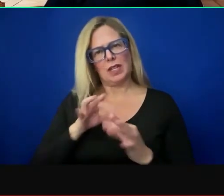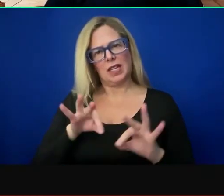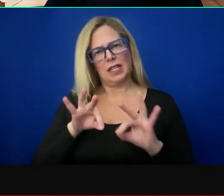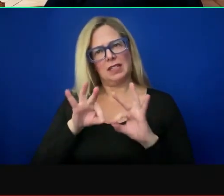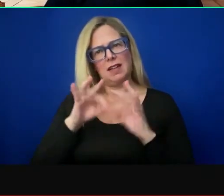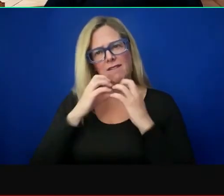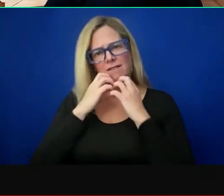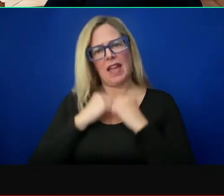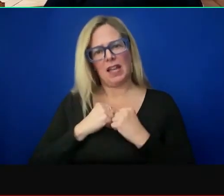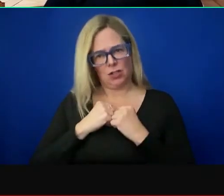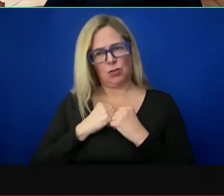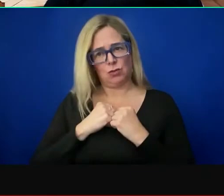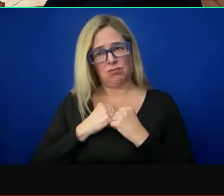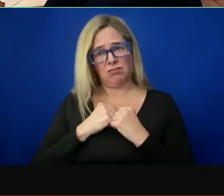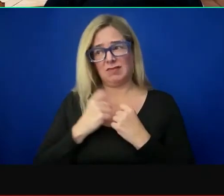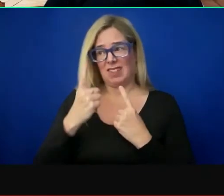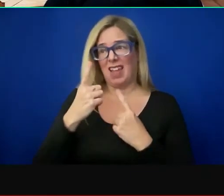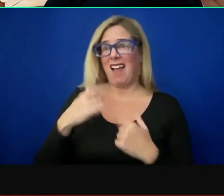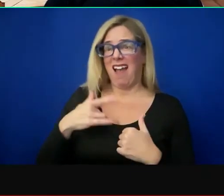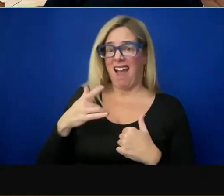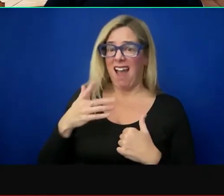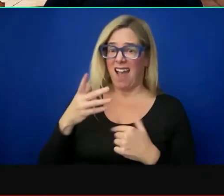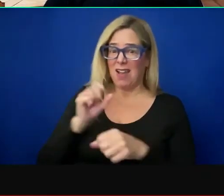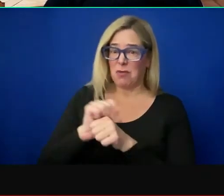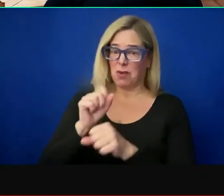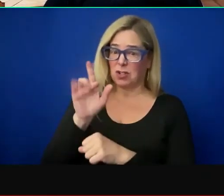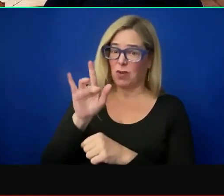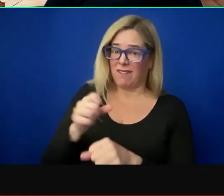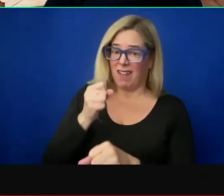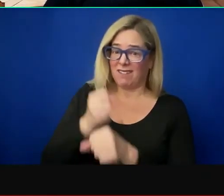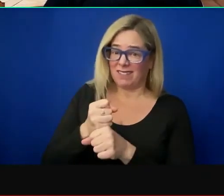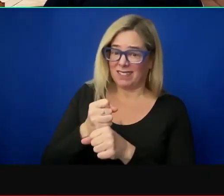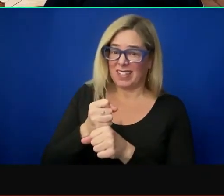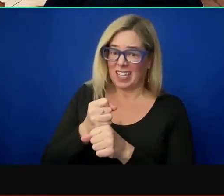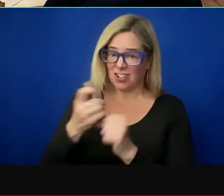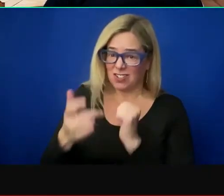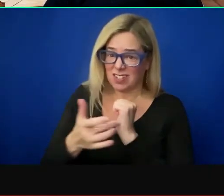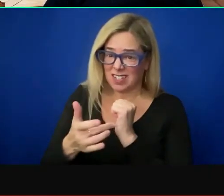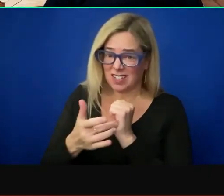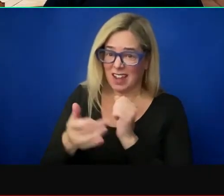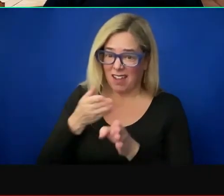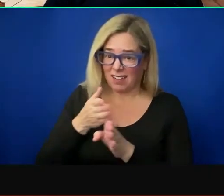to Stanford, and I continue to have a number of friends who continue to be leaders in tech.